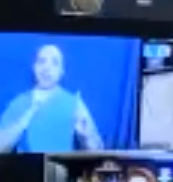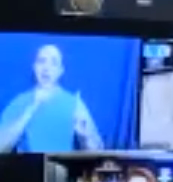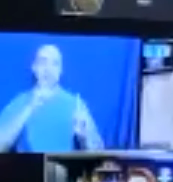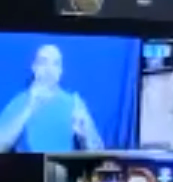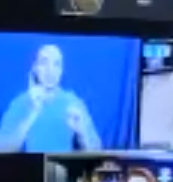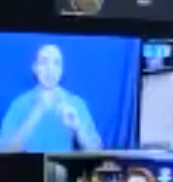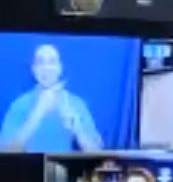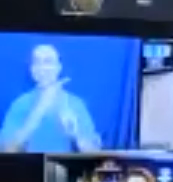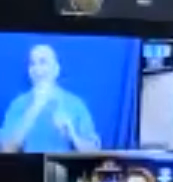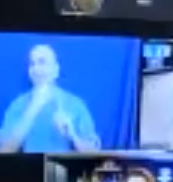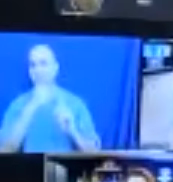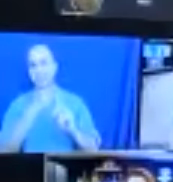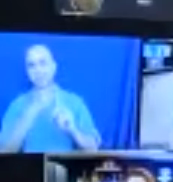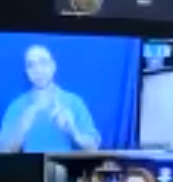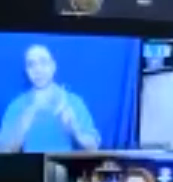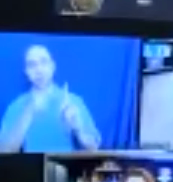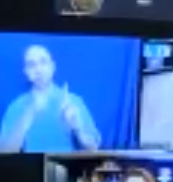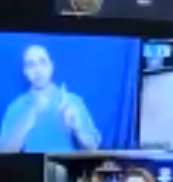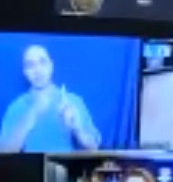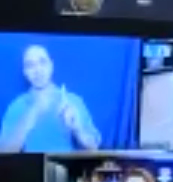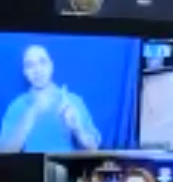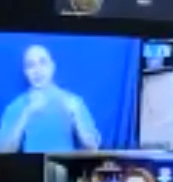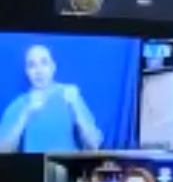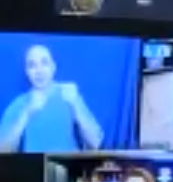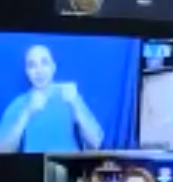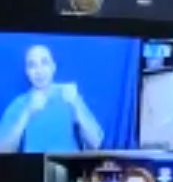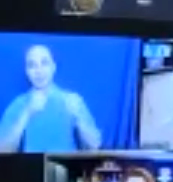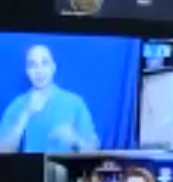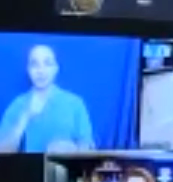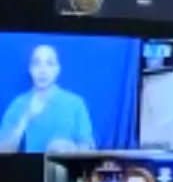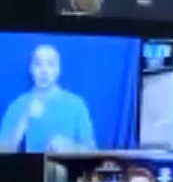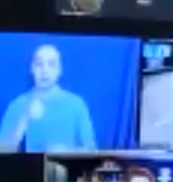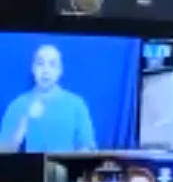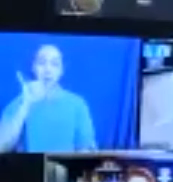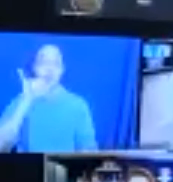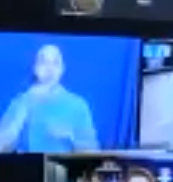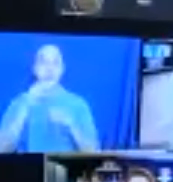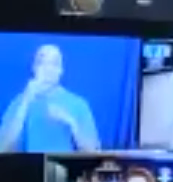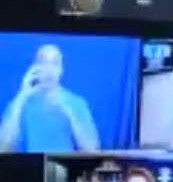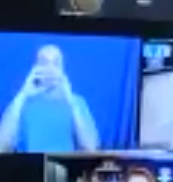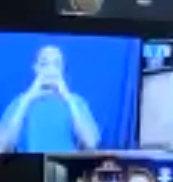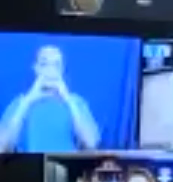SO THIS BALL CAN REPRESENT YOUR ENEMY'S HEAD, IT CAN REPRESENT